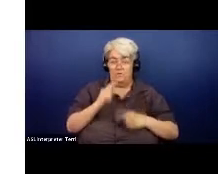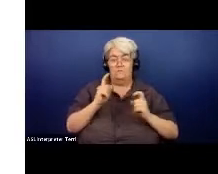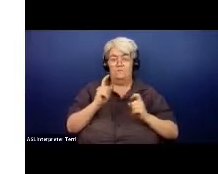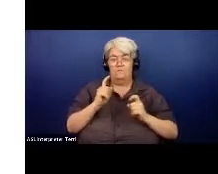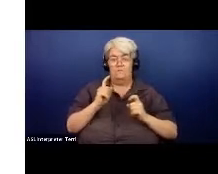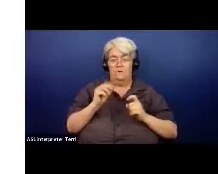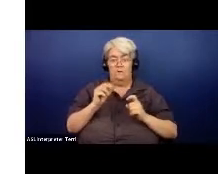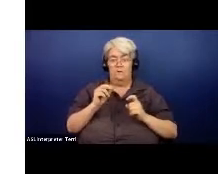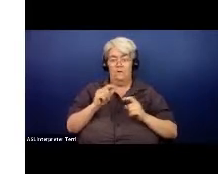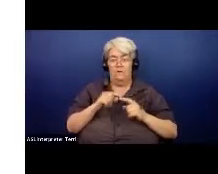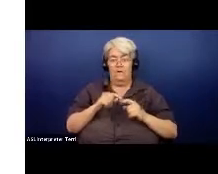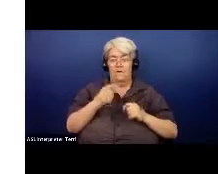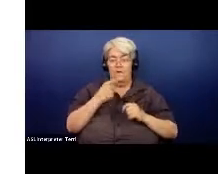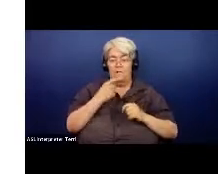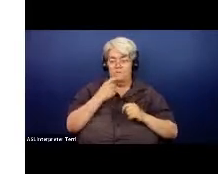No. The next day I was